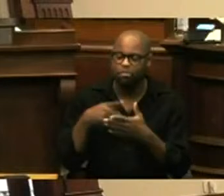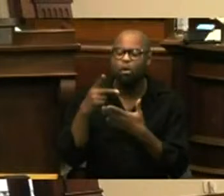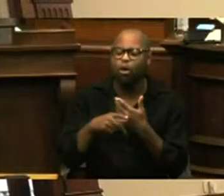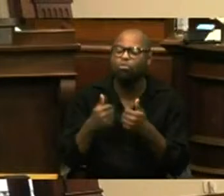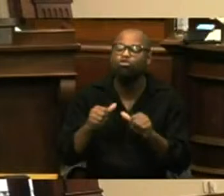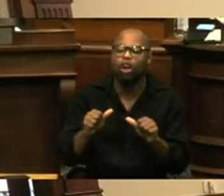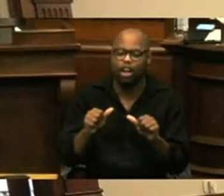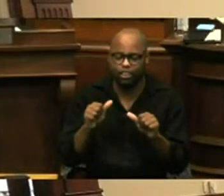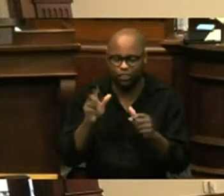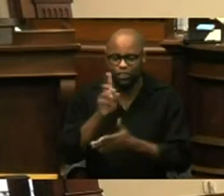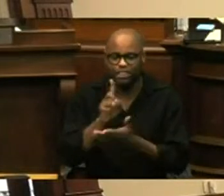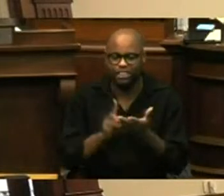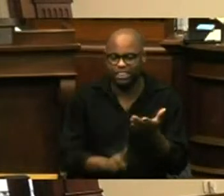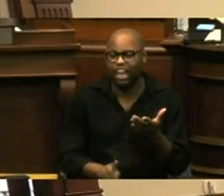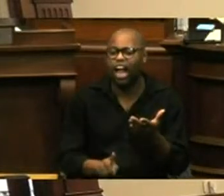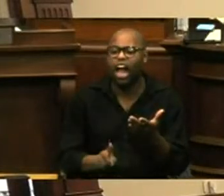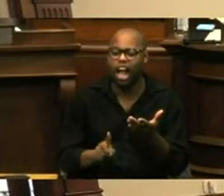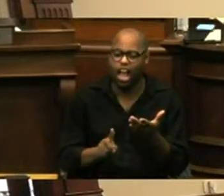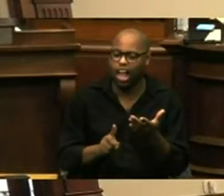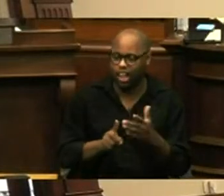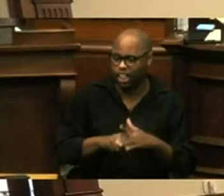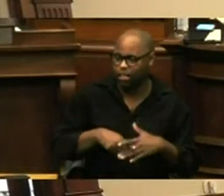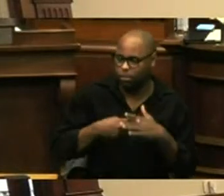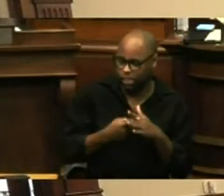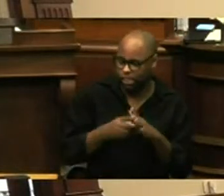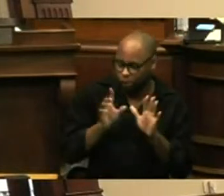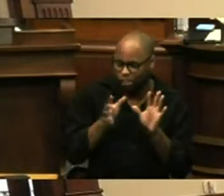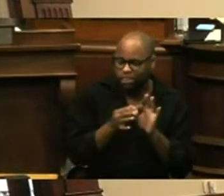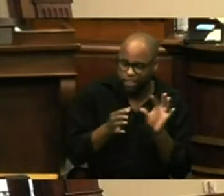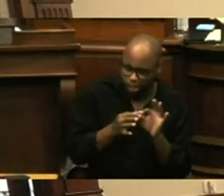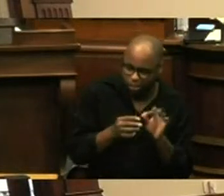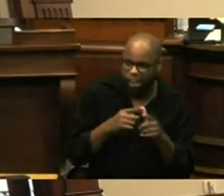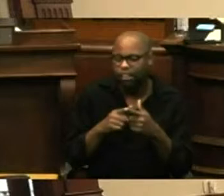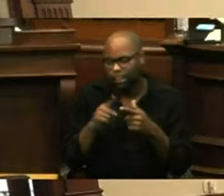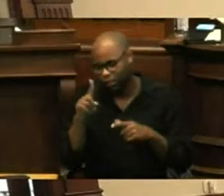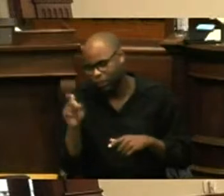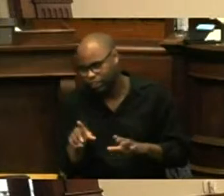based programs, but specifically